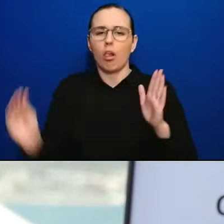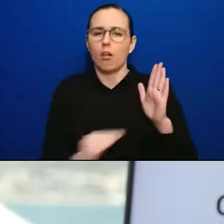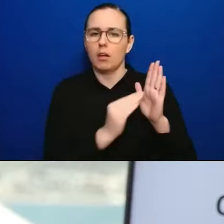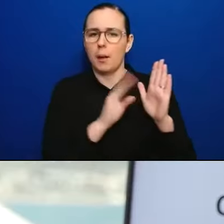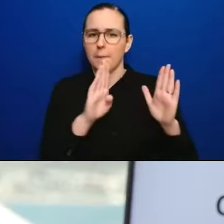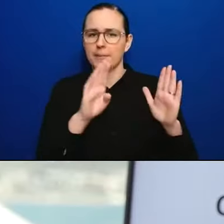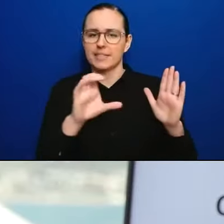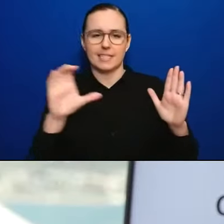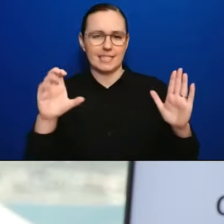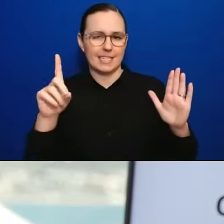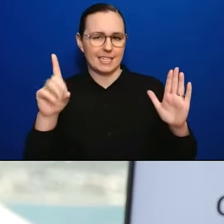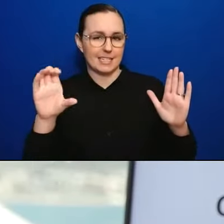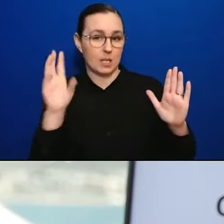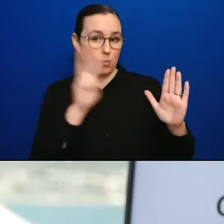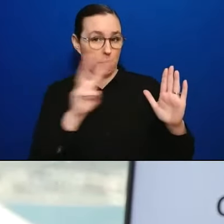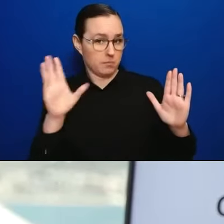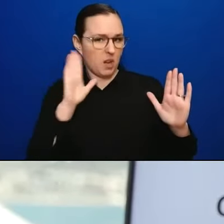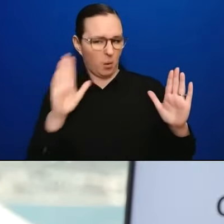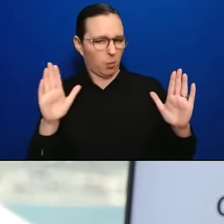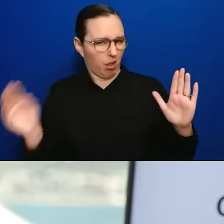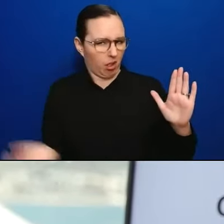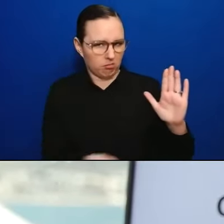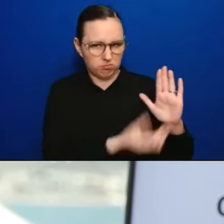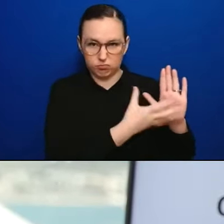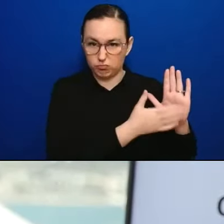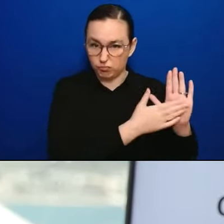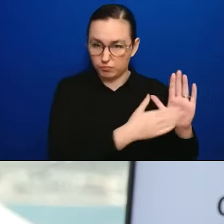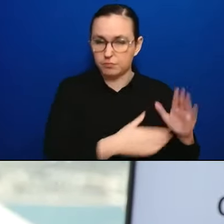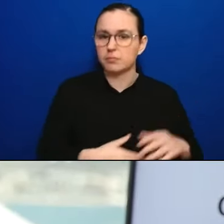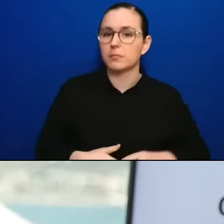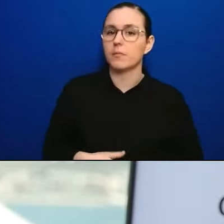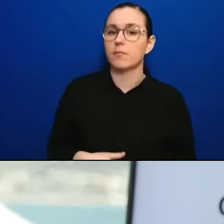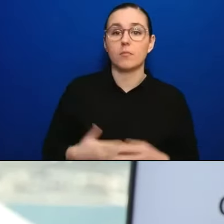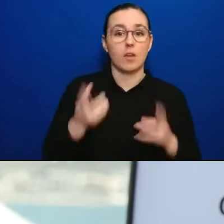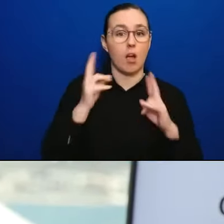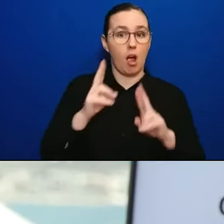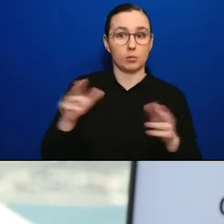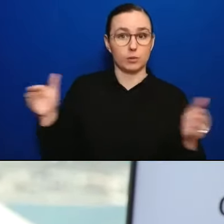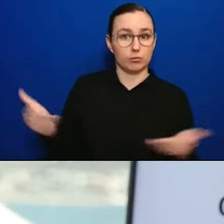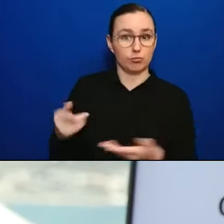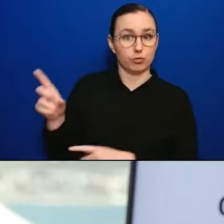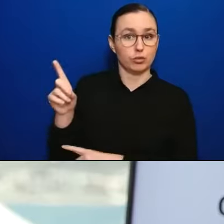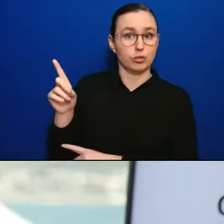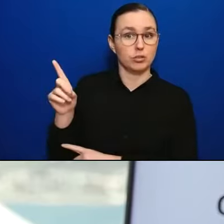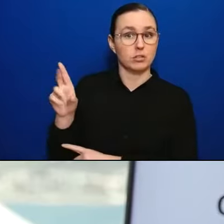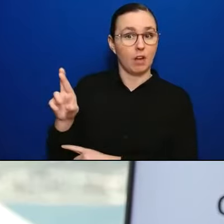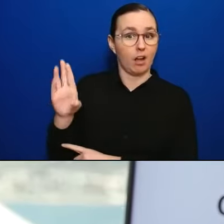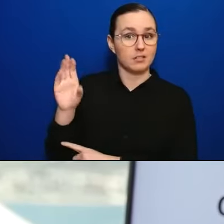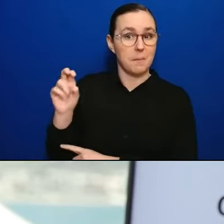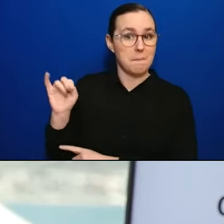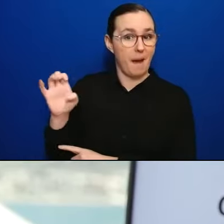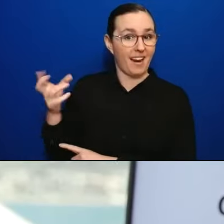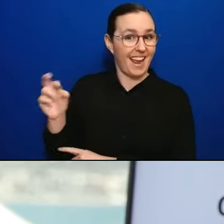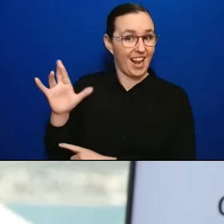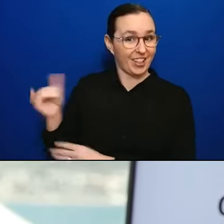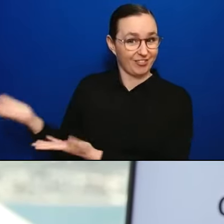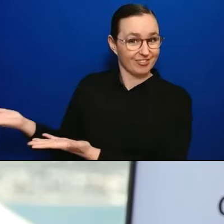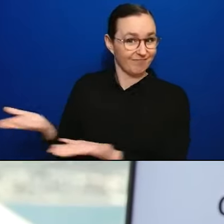giving the presentation today so the slides will be available through the BC CDC website and